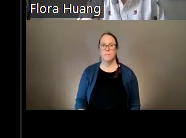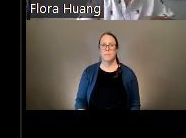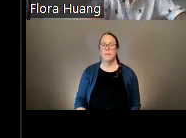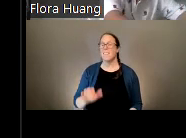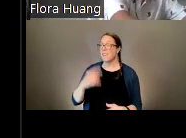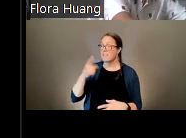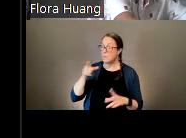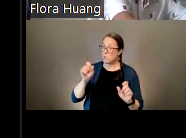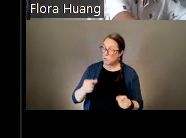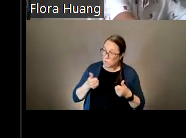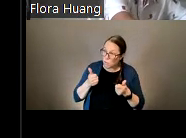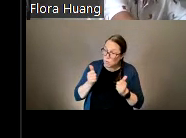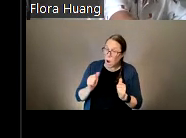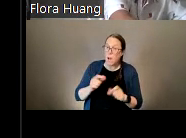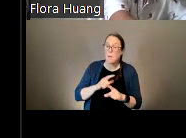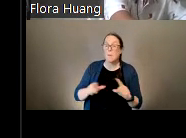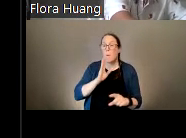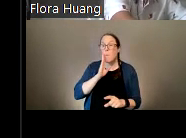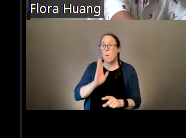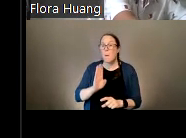but it's very much going to be kind of a trial and error.